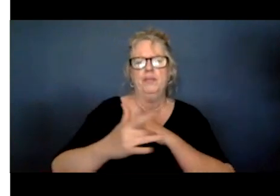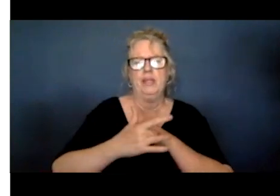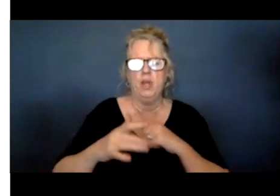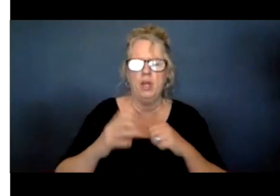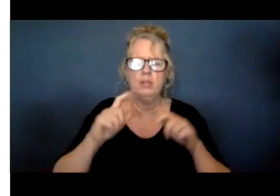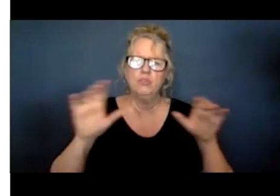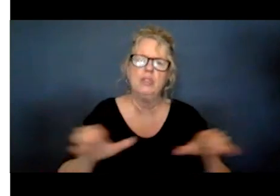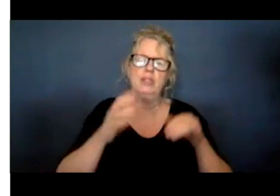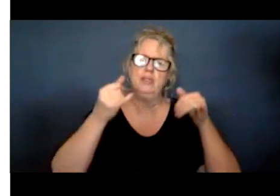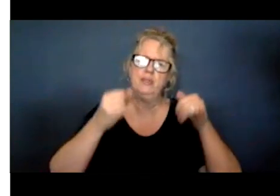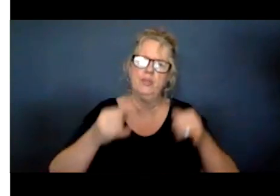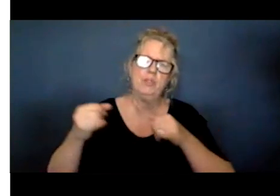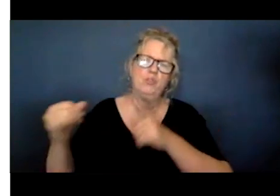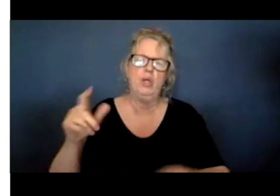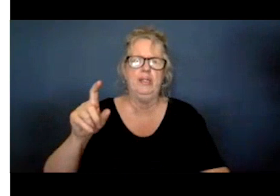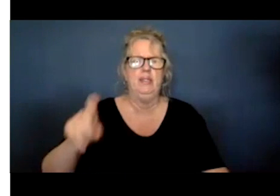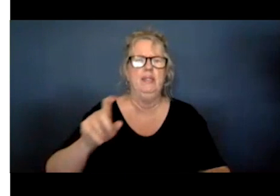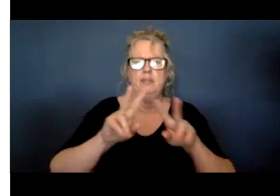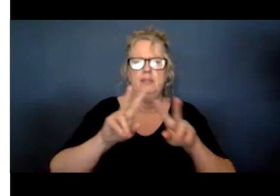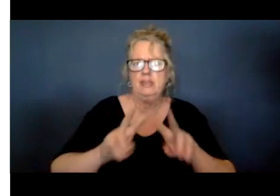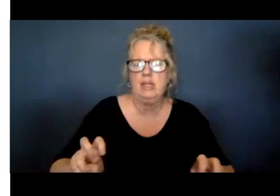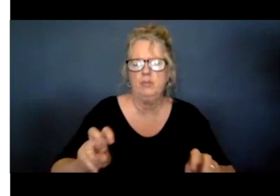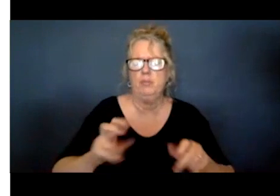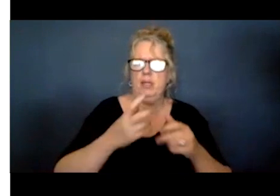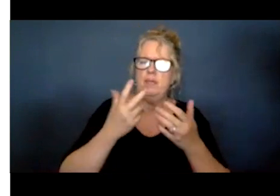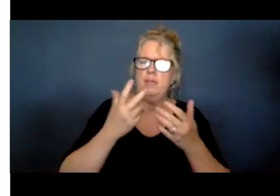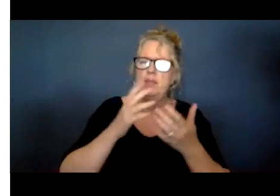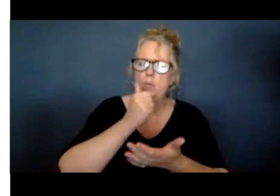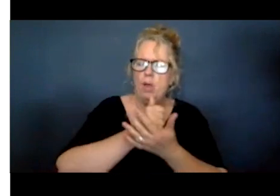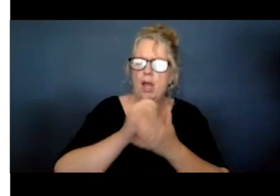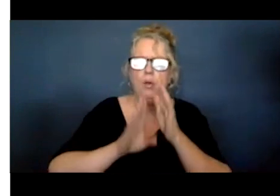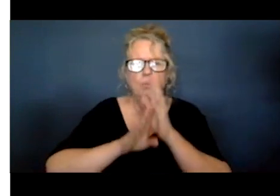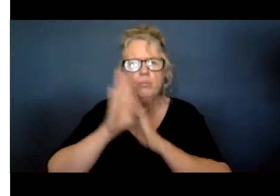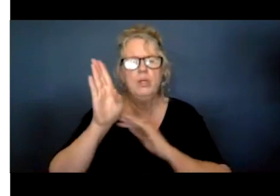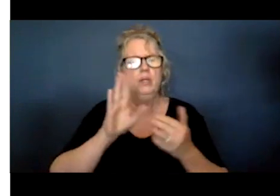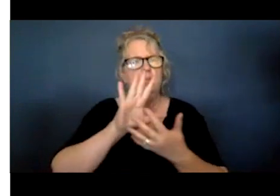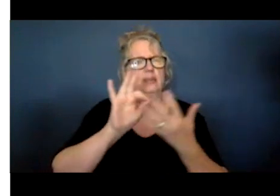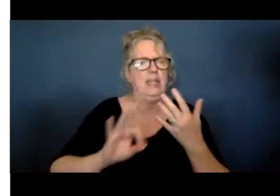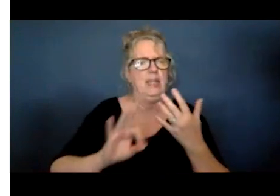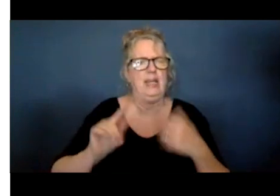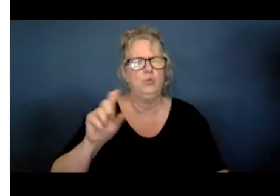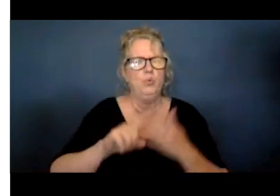individualized needs assessments that involve the employee in selecting tools they prefer,